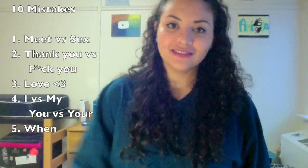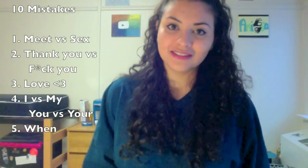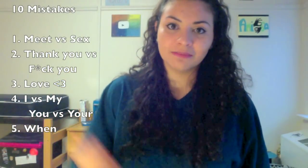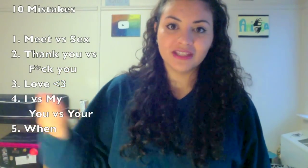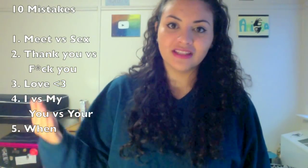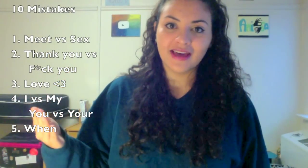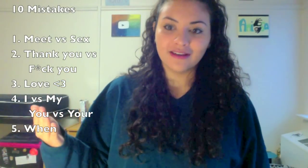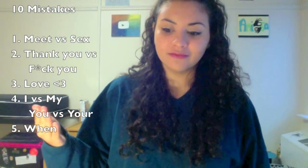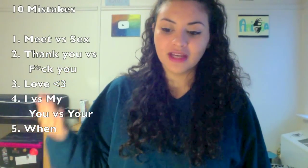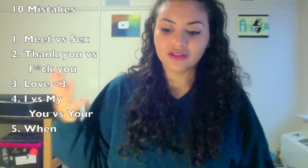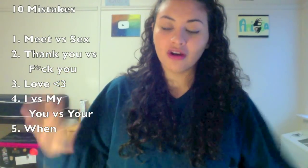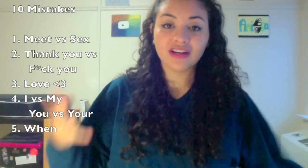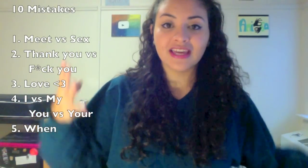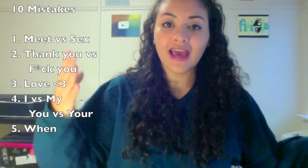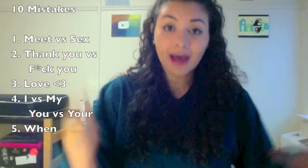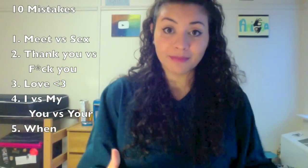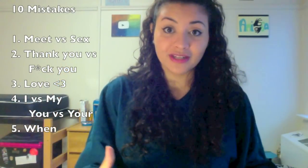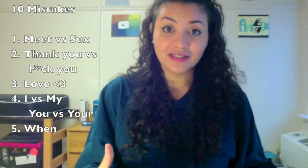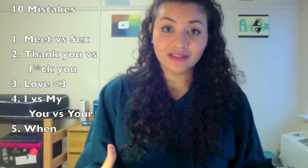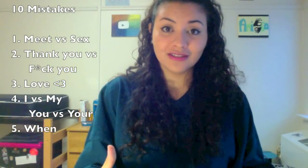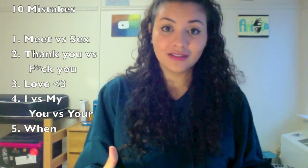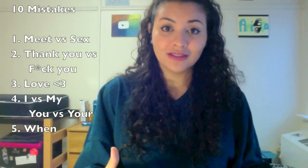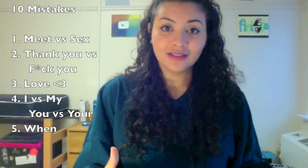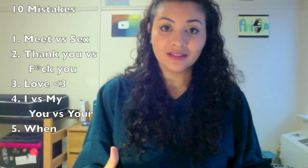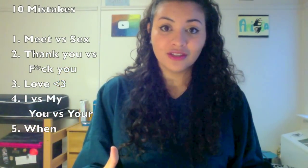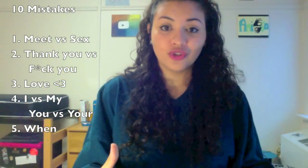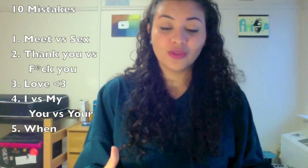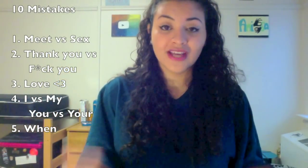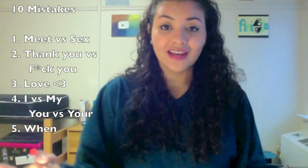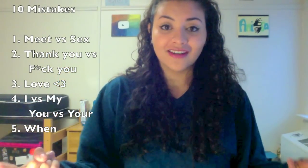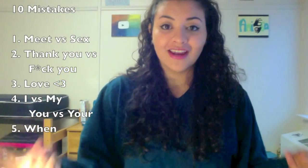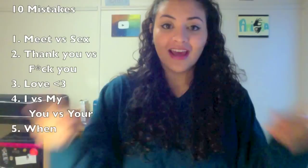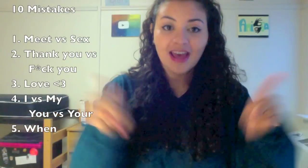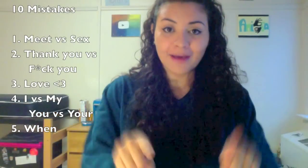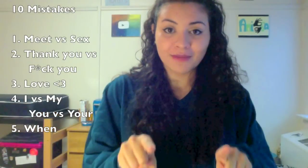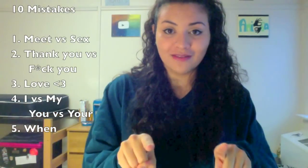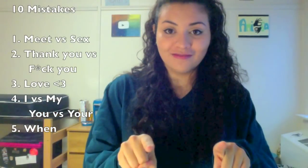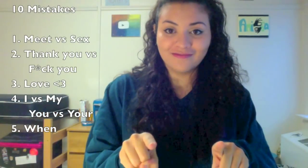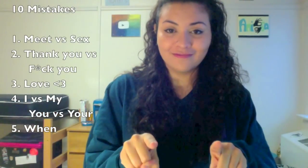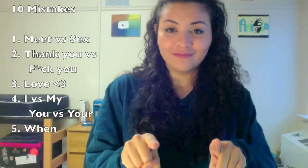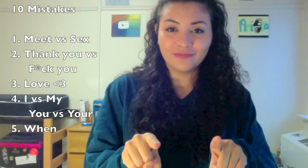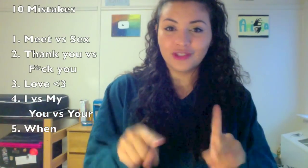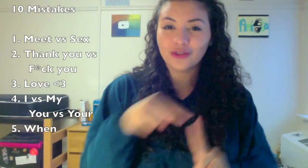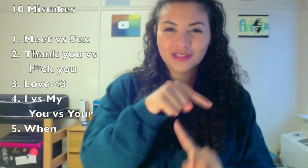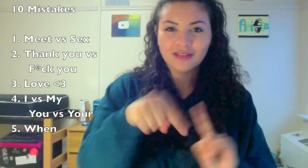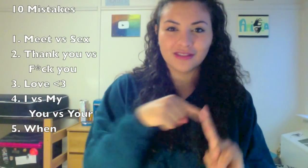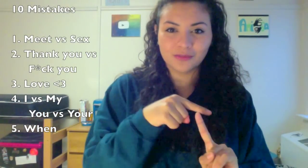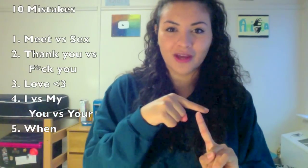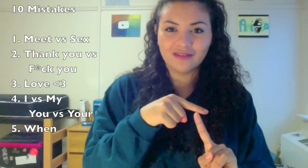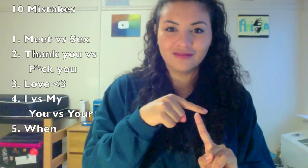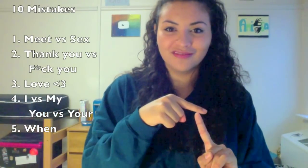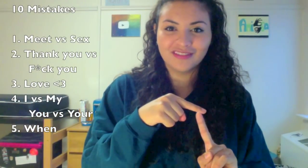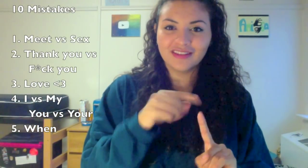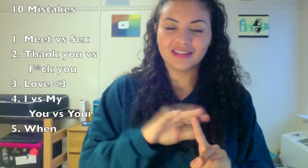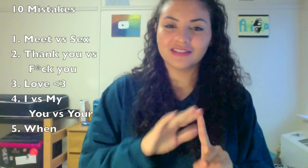that" something that has already happened. You sign "Happen". You don't sign this "when".